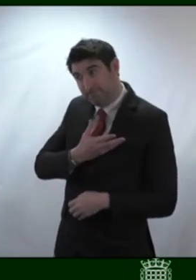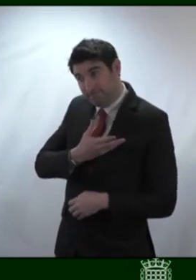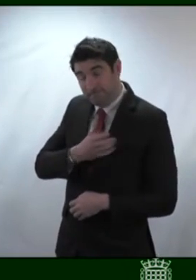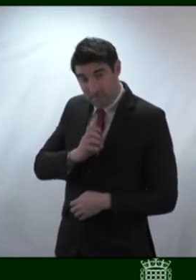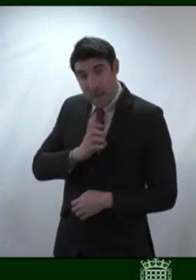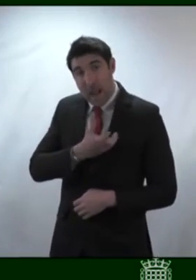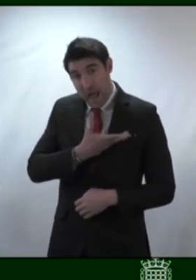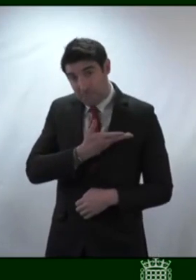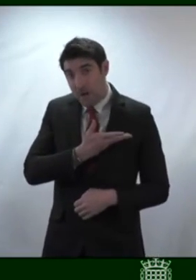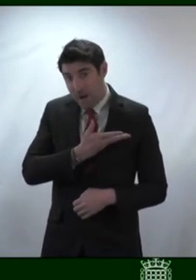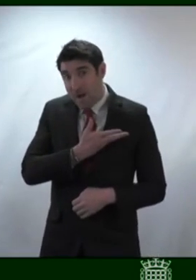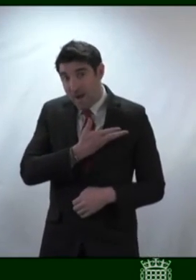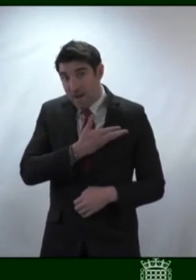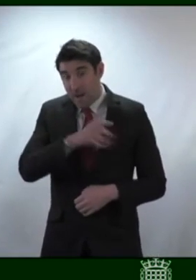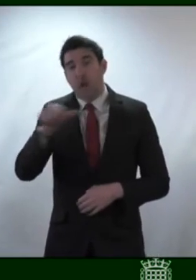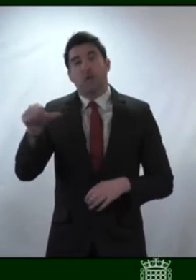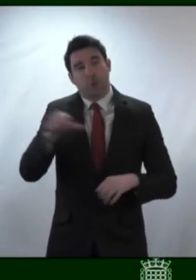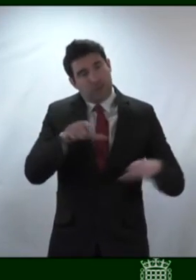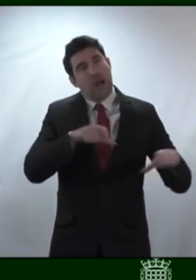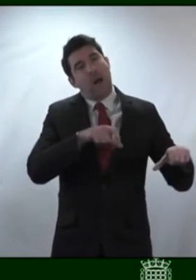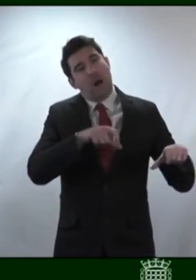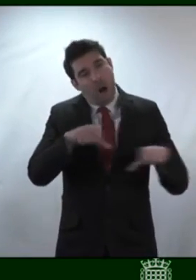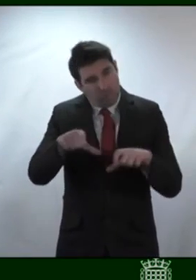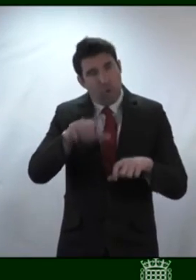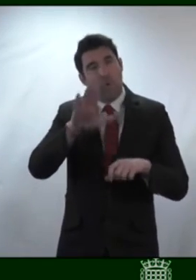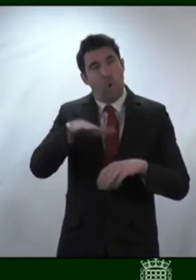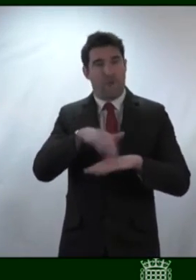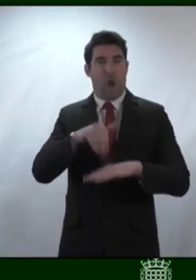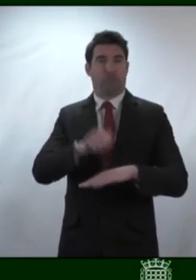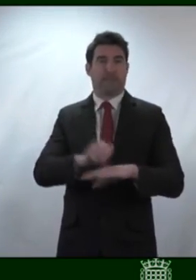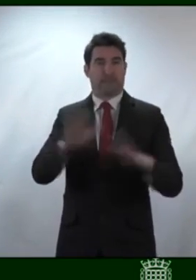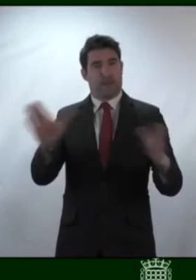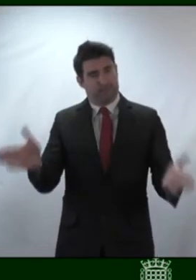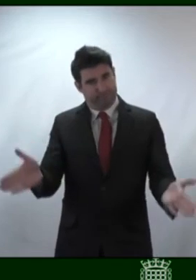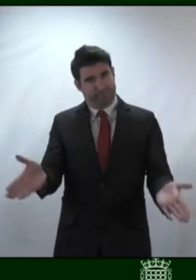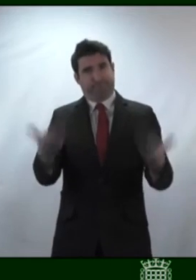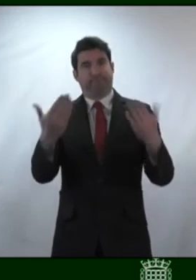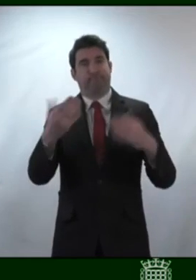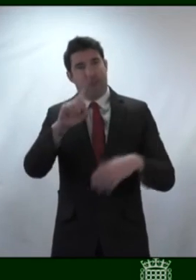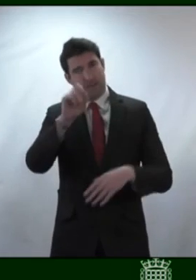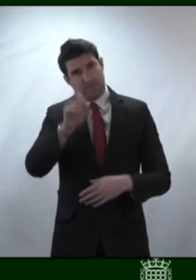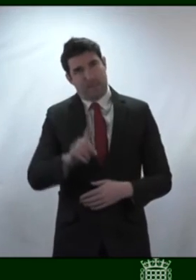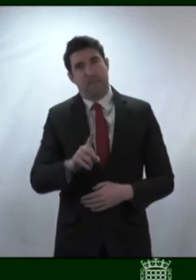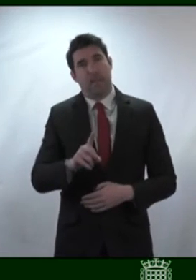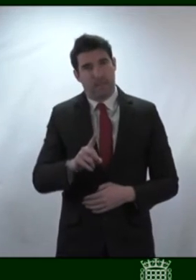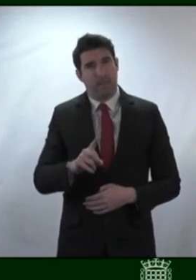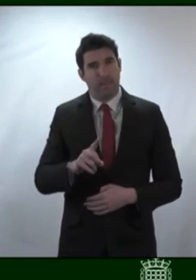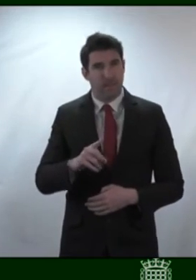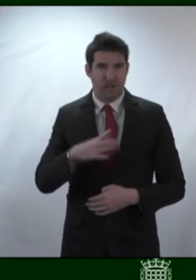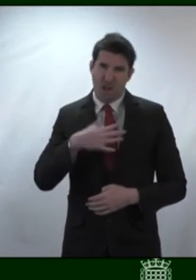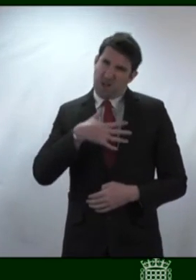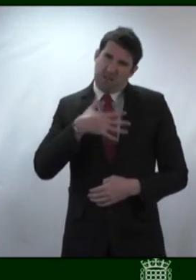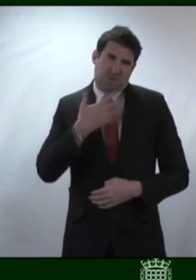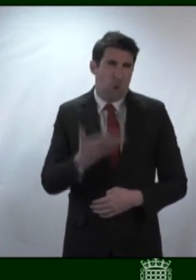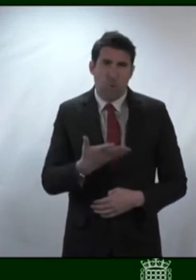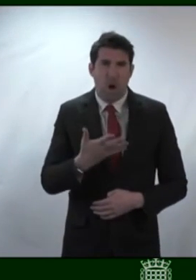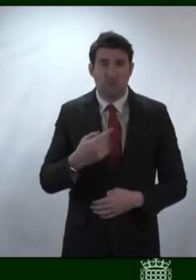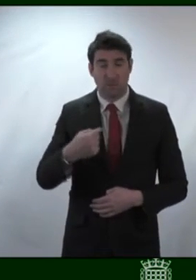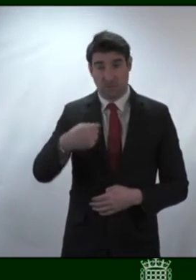with the existing regulations, because we do not want to criminalise people’s long-made